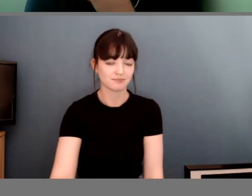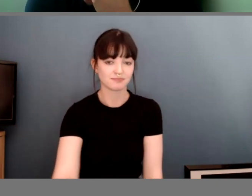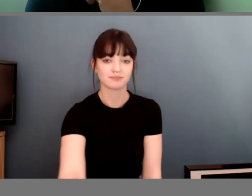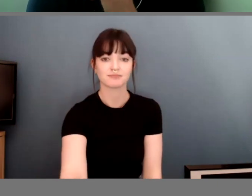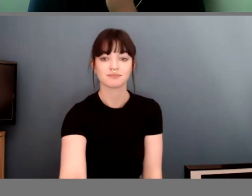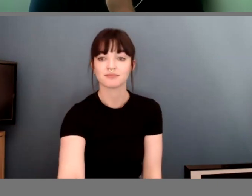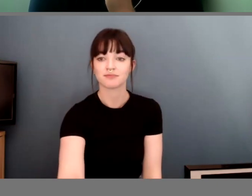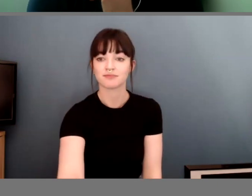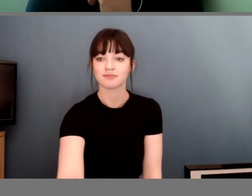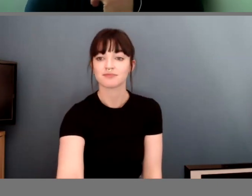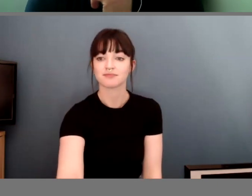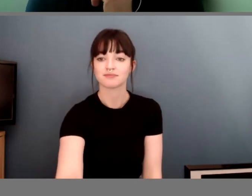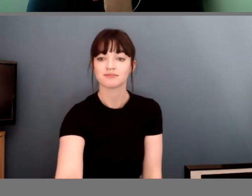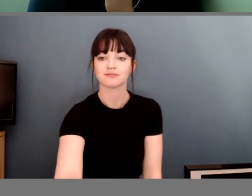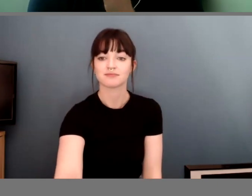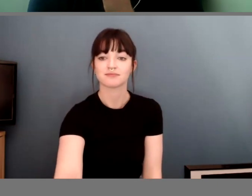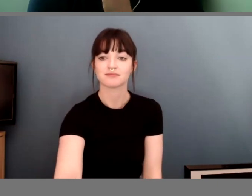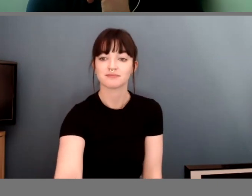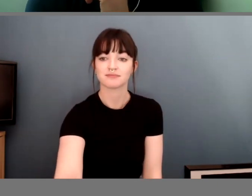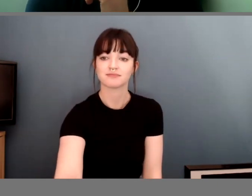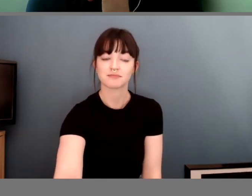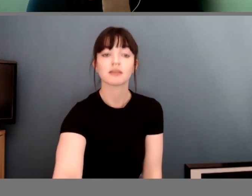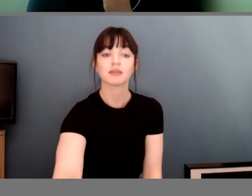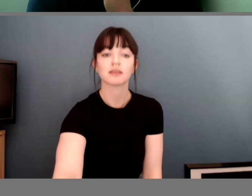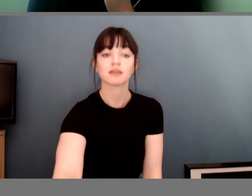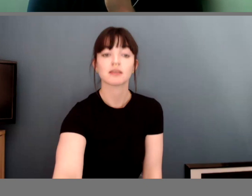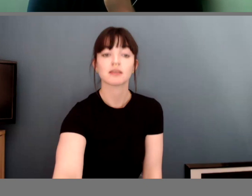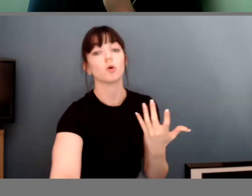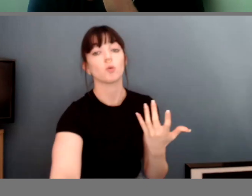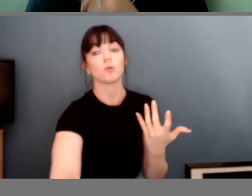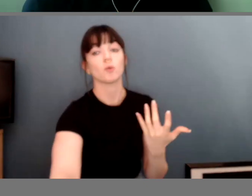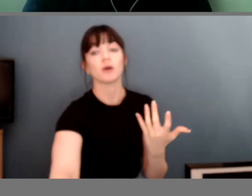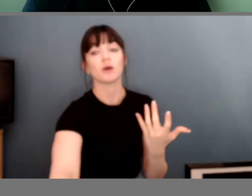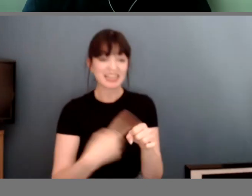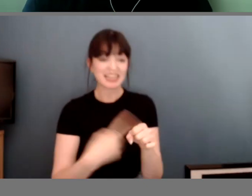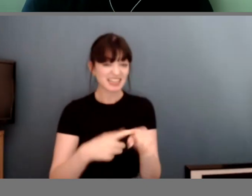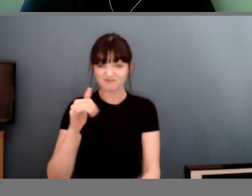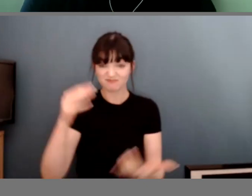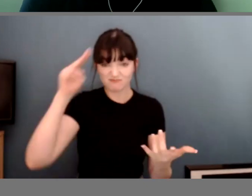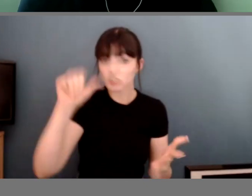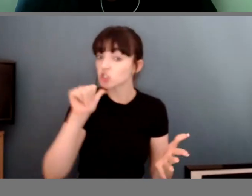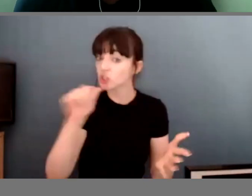employer might not have to employ these types of measures if they would suffer a disproportionate